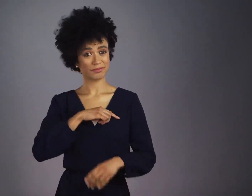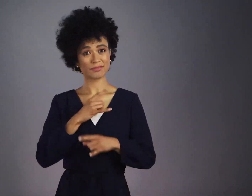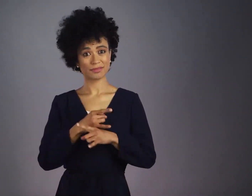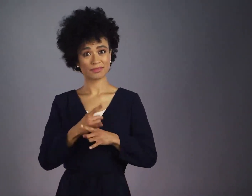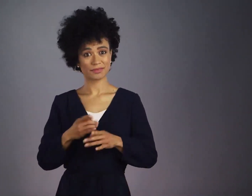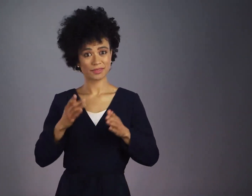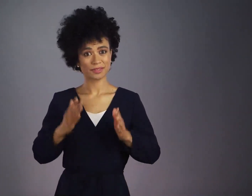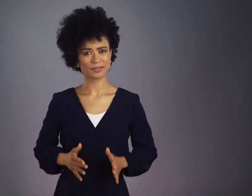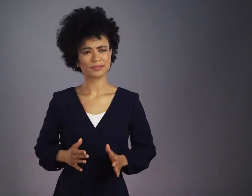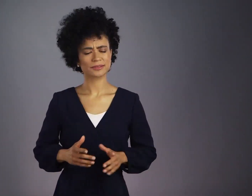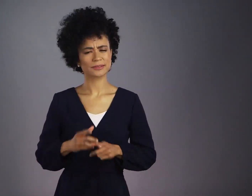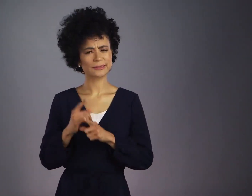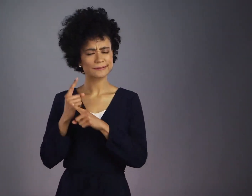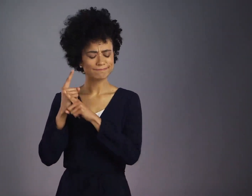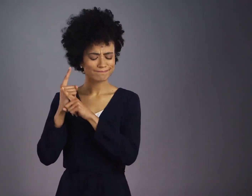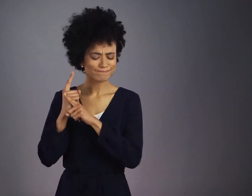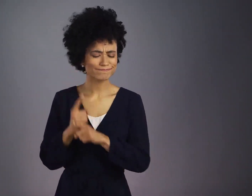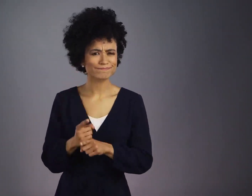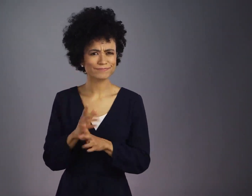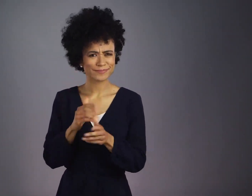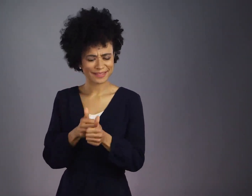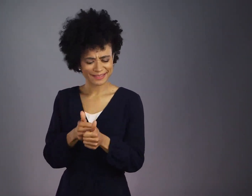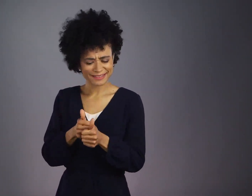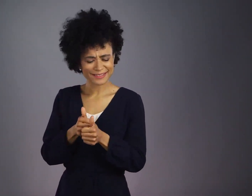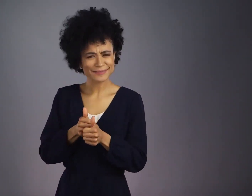We alcoholics are undisciplined.